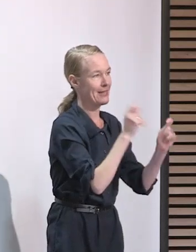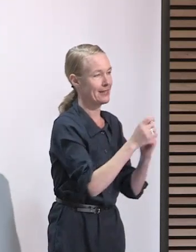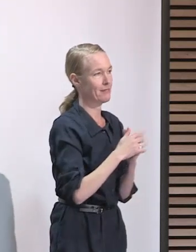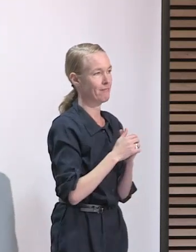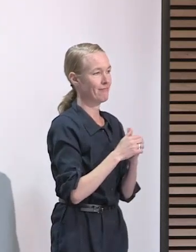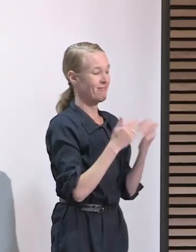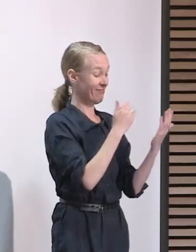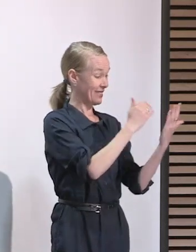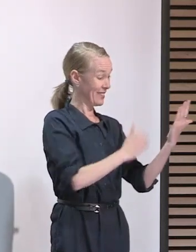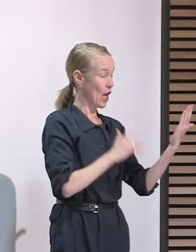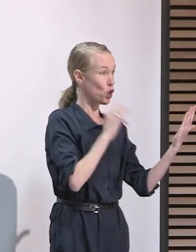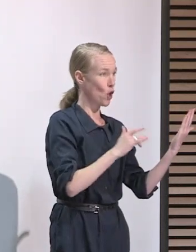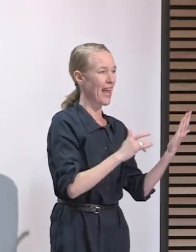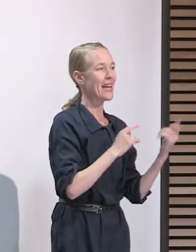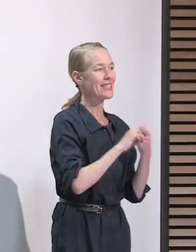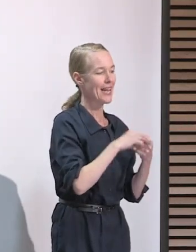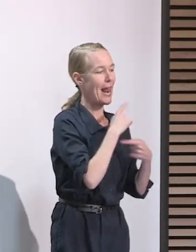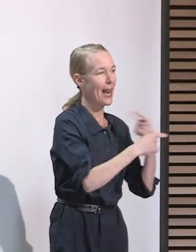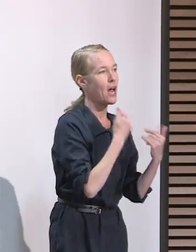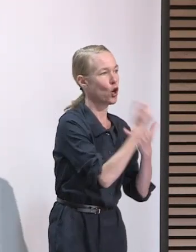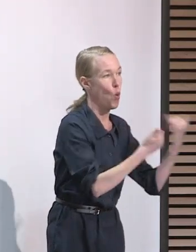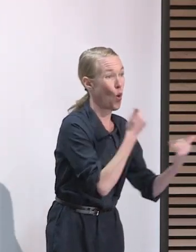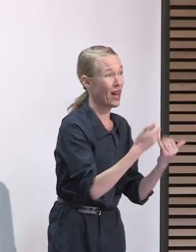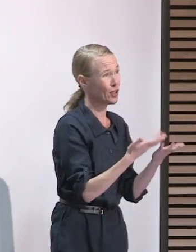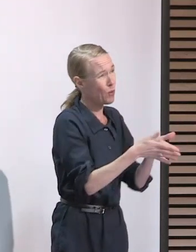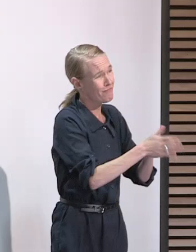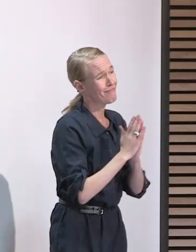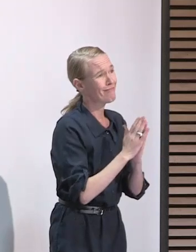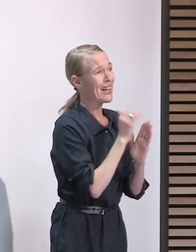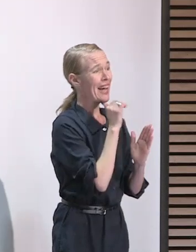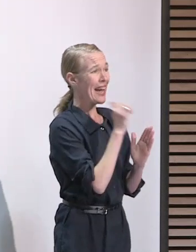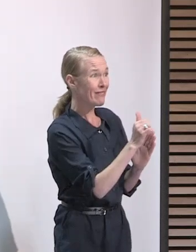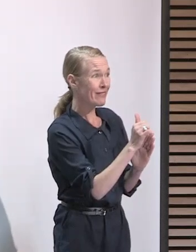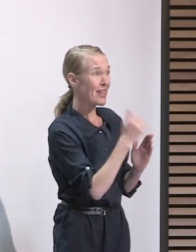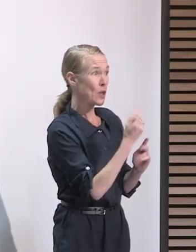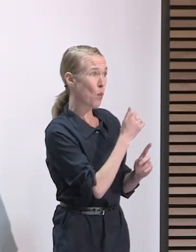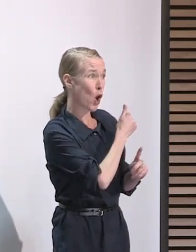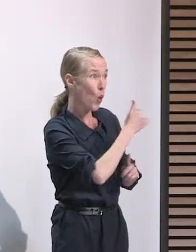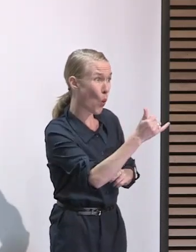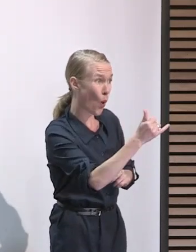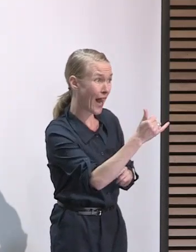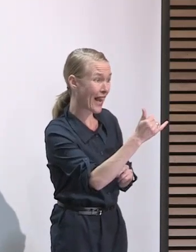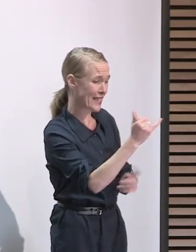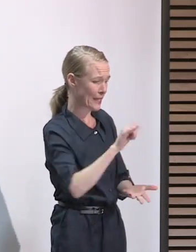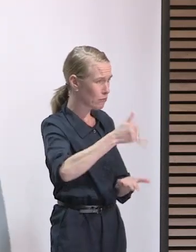indicated. We are in the process of contacting the remaining close contacts and a